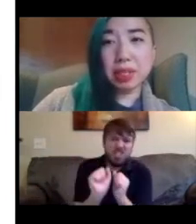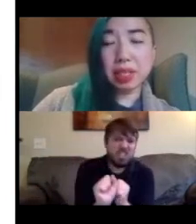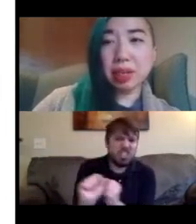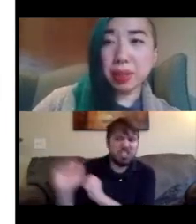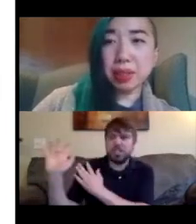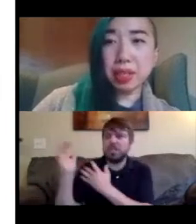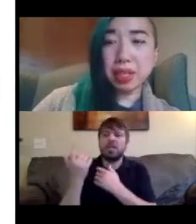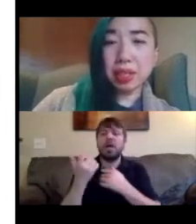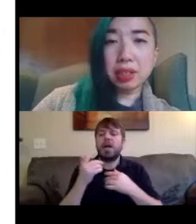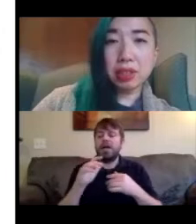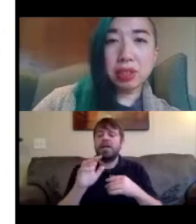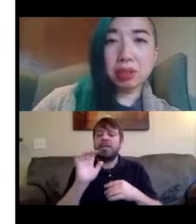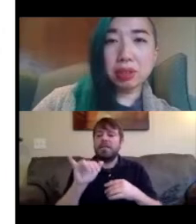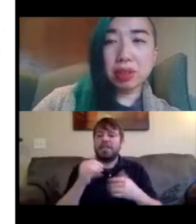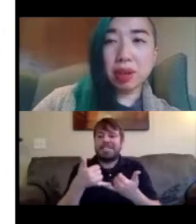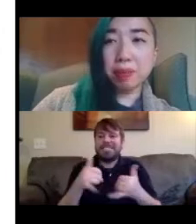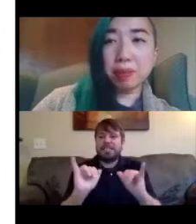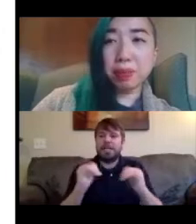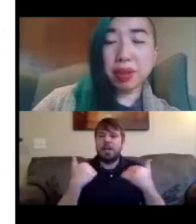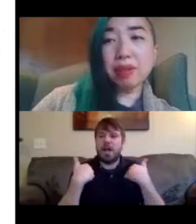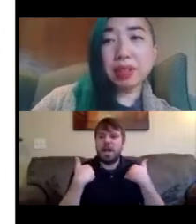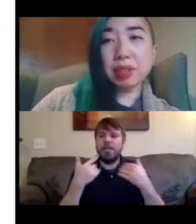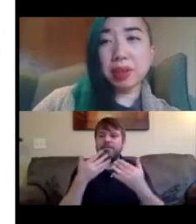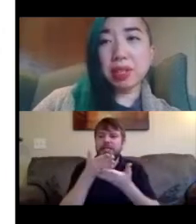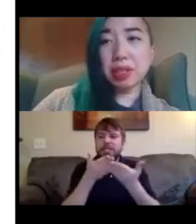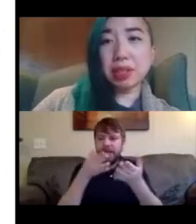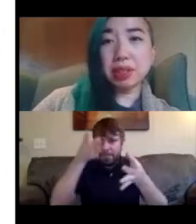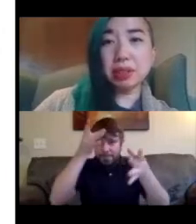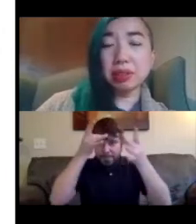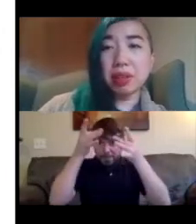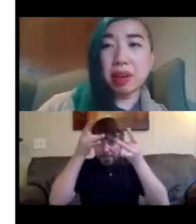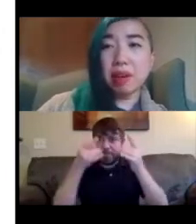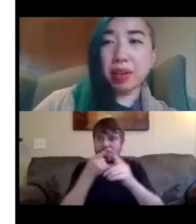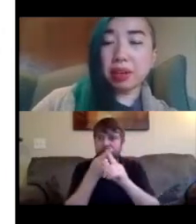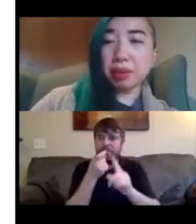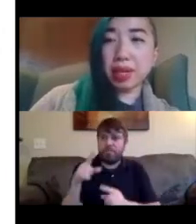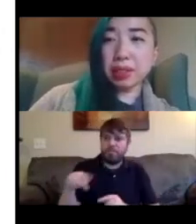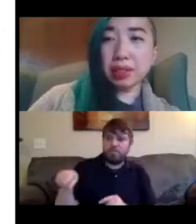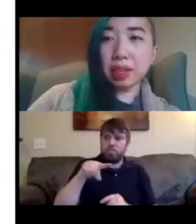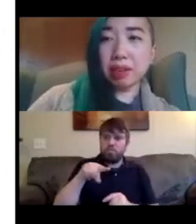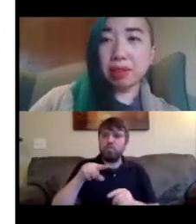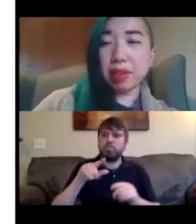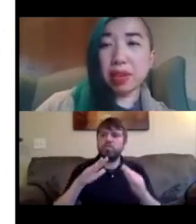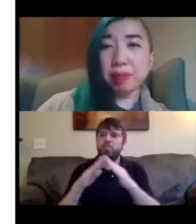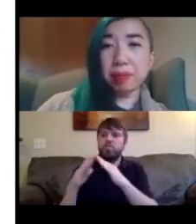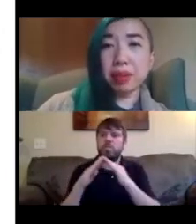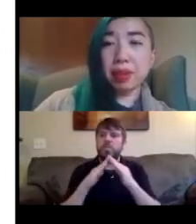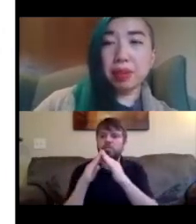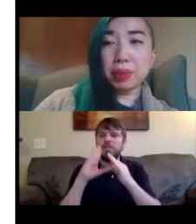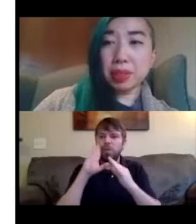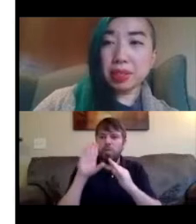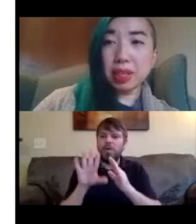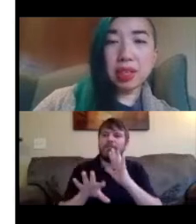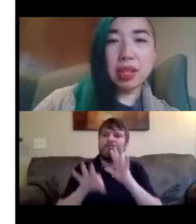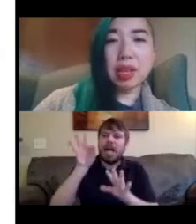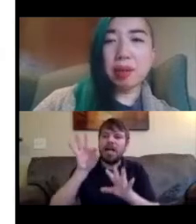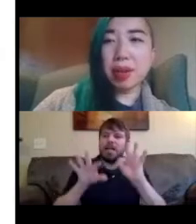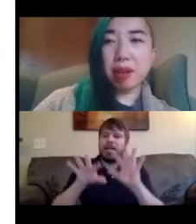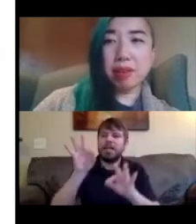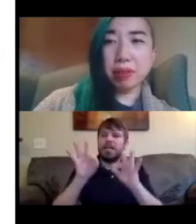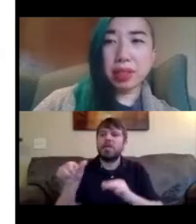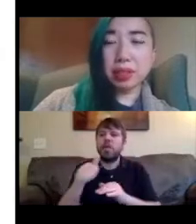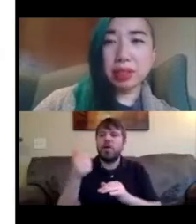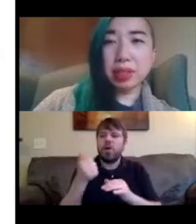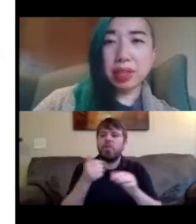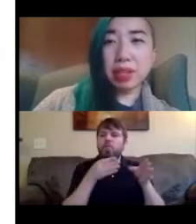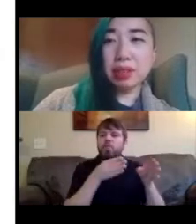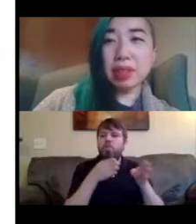and the ability of these communities to find other ways of persisting and having voice. And so that's